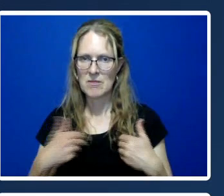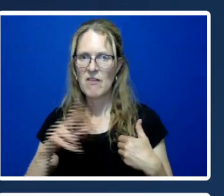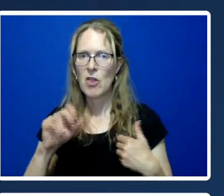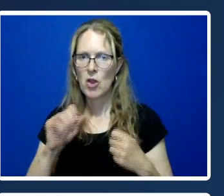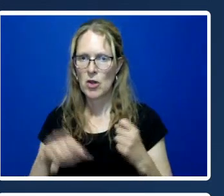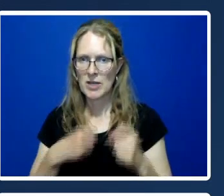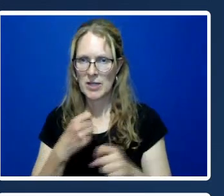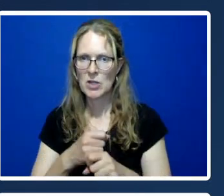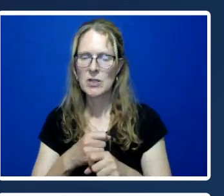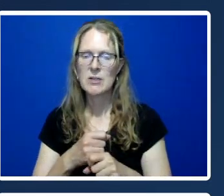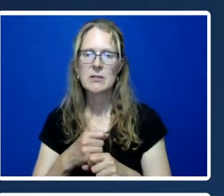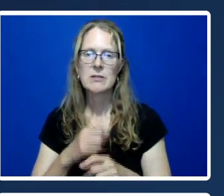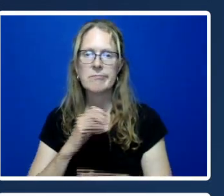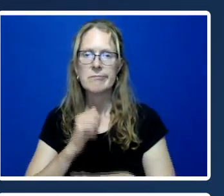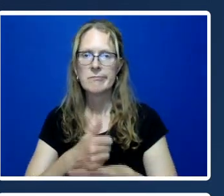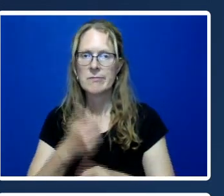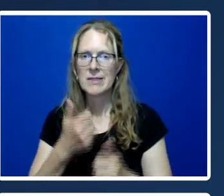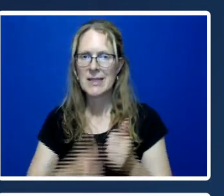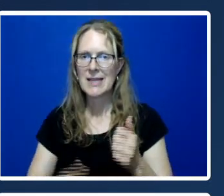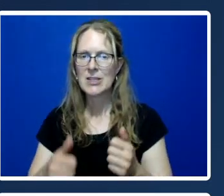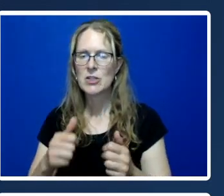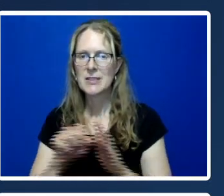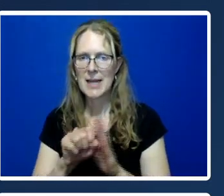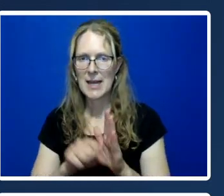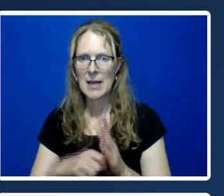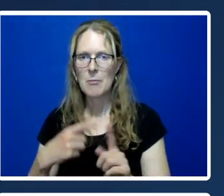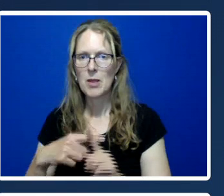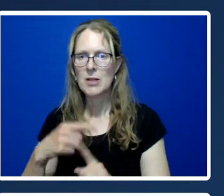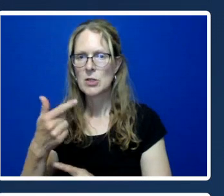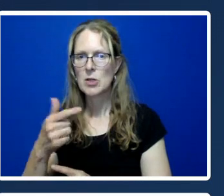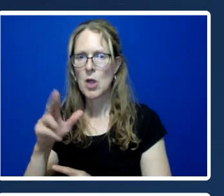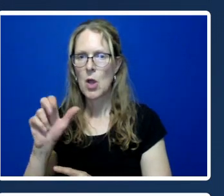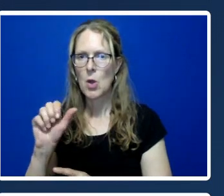and Guam. And it is always a pleasure to see how young people are able to